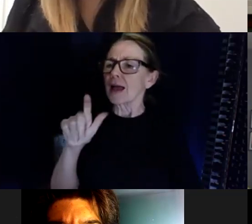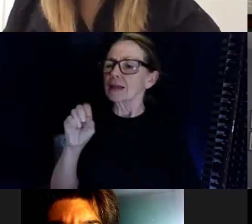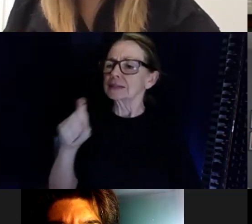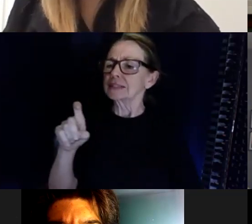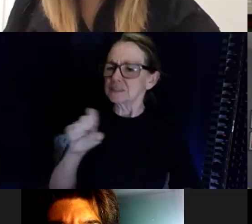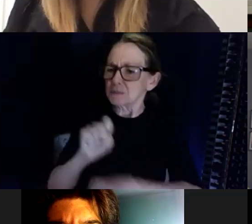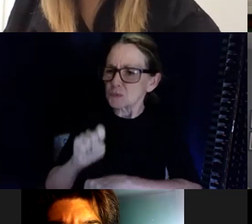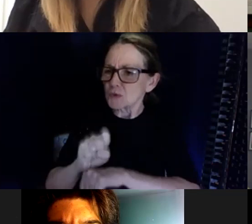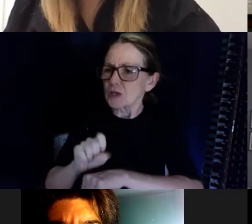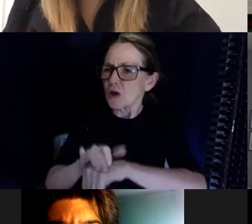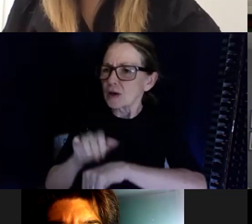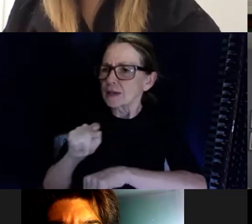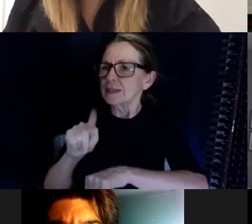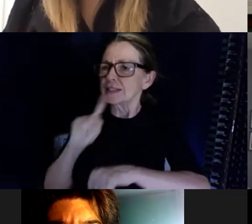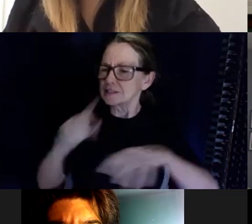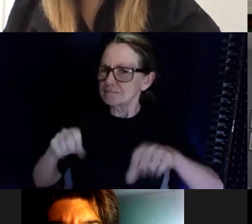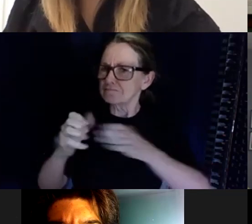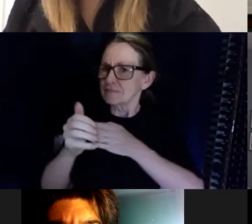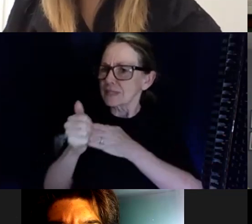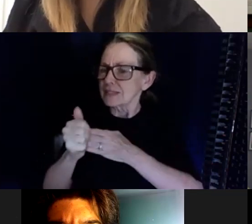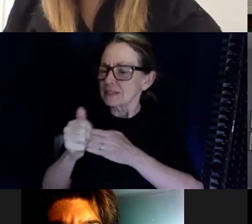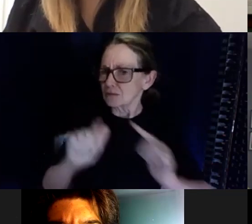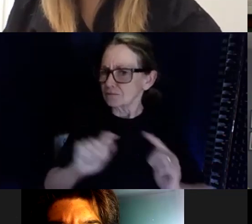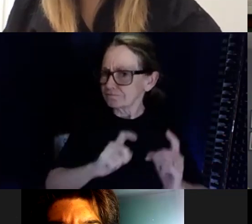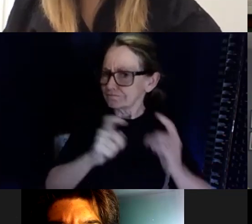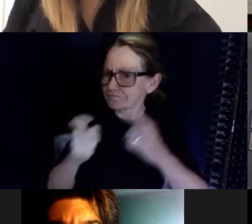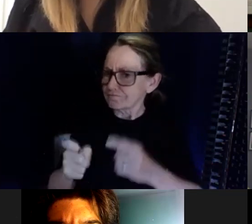FOR THE OTHER SURVEY FOR HEALTHCARE WORKERS, I WILL TURN IT OVER TO ALEX.